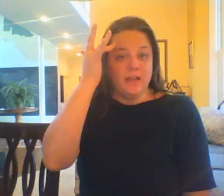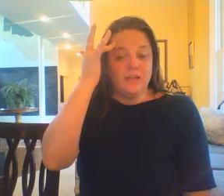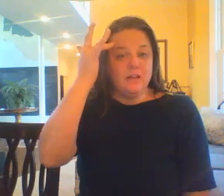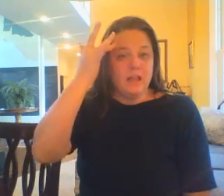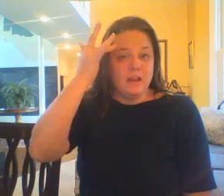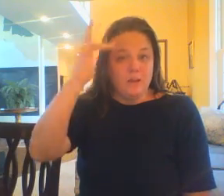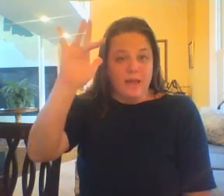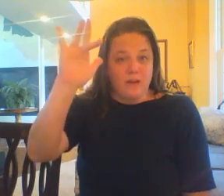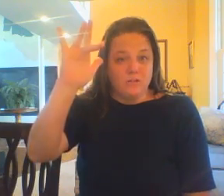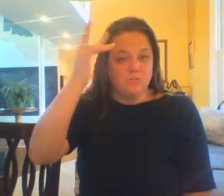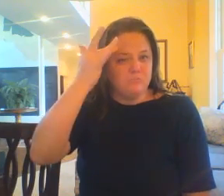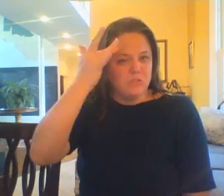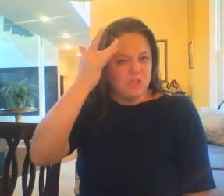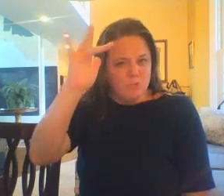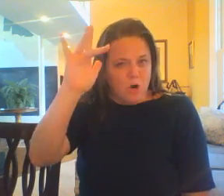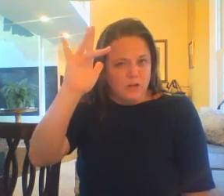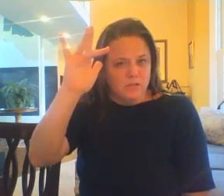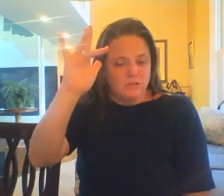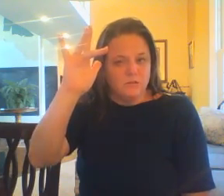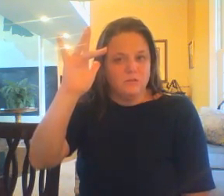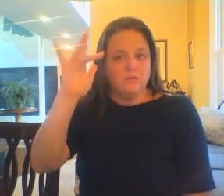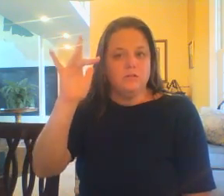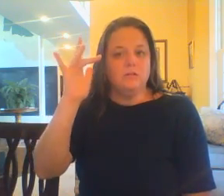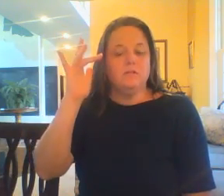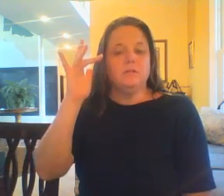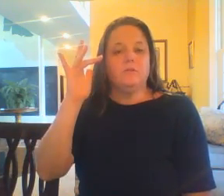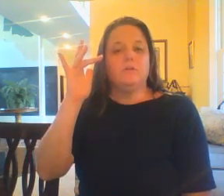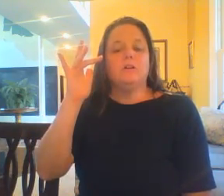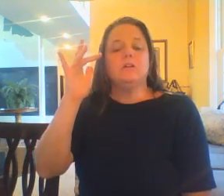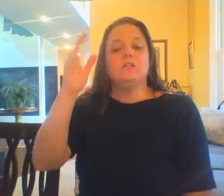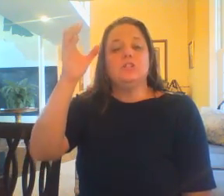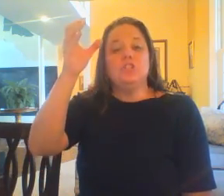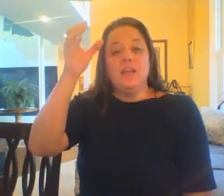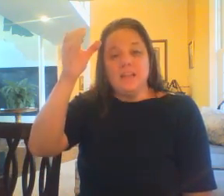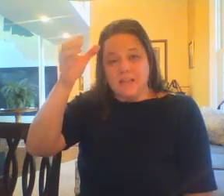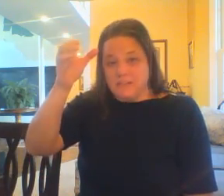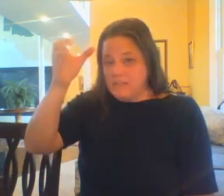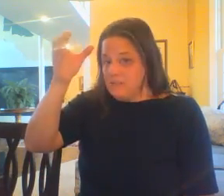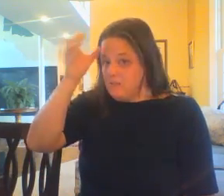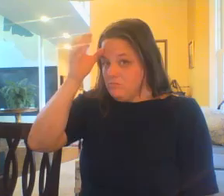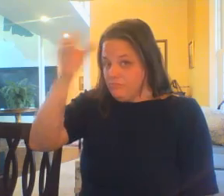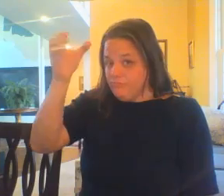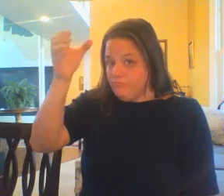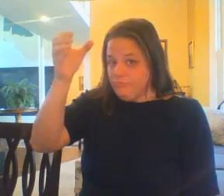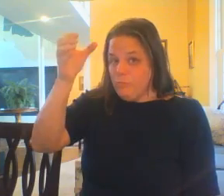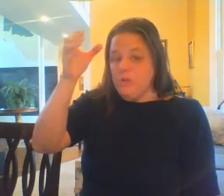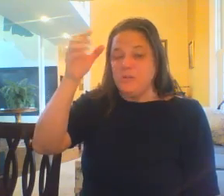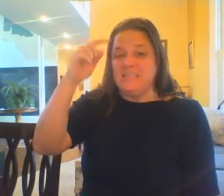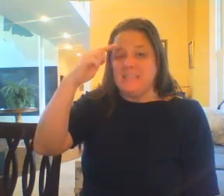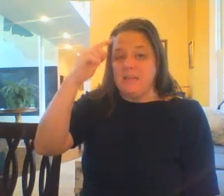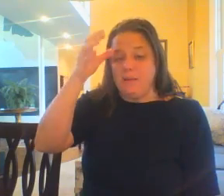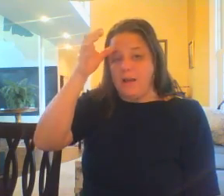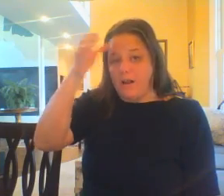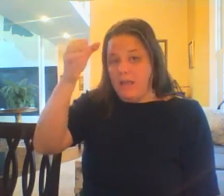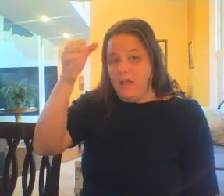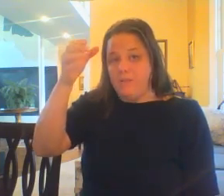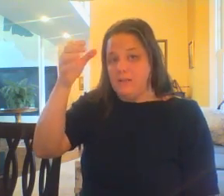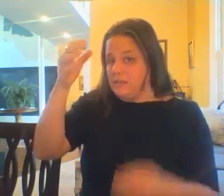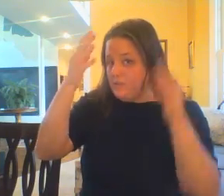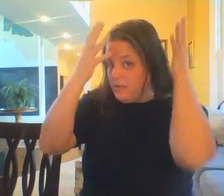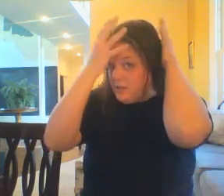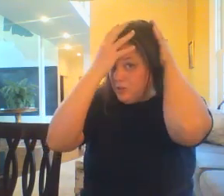head and come out smart genius we do a C